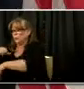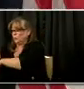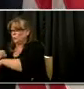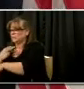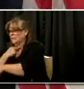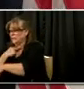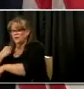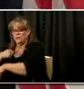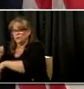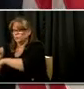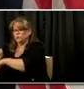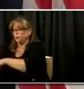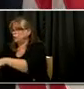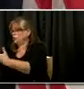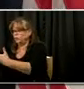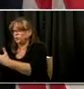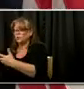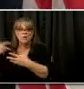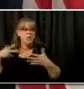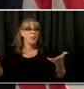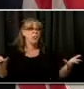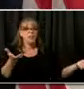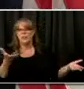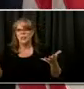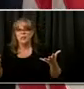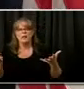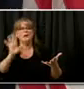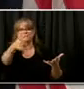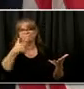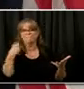english language learners students with disabilities low-income students can have